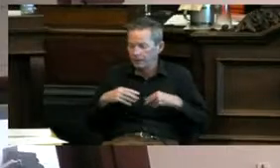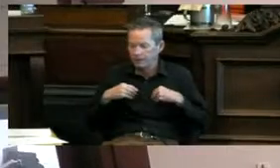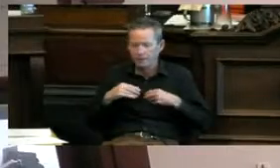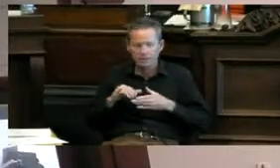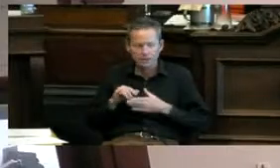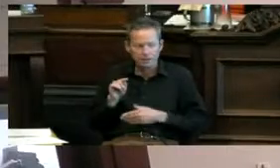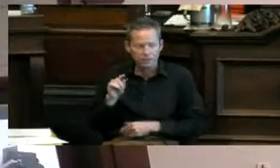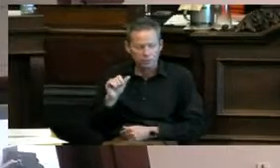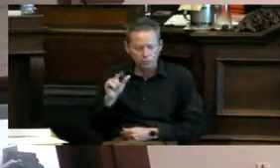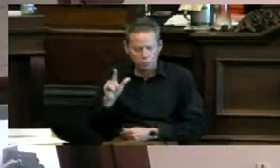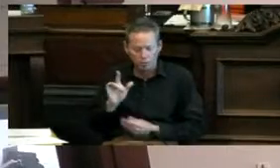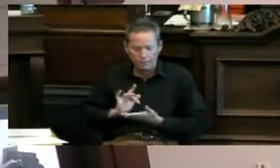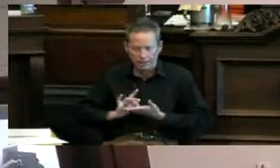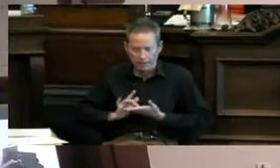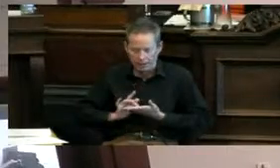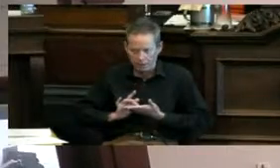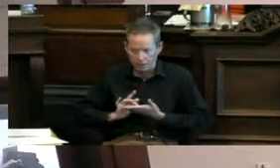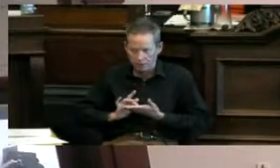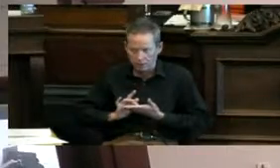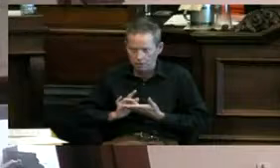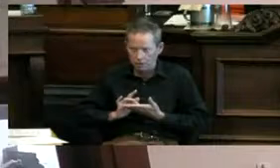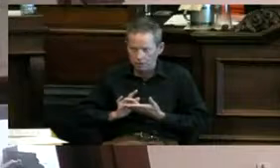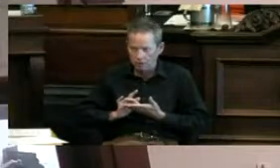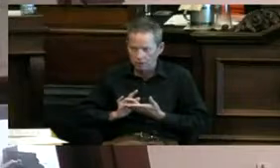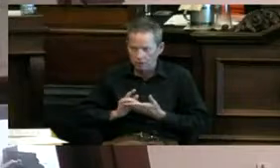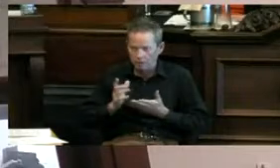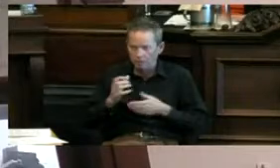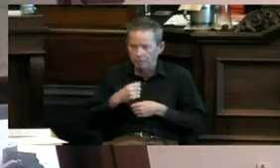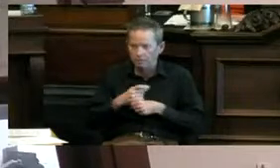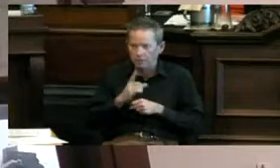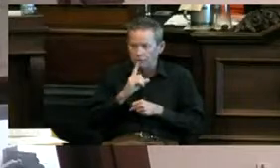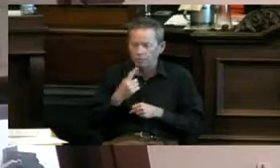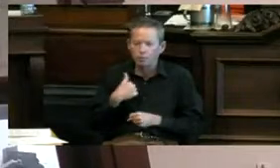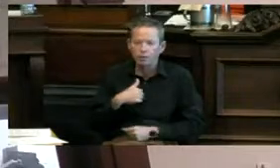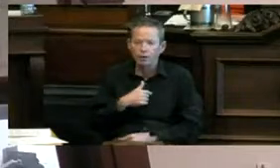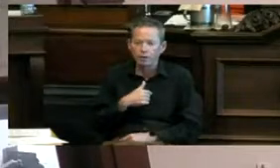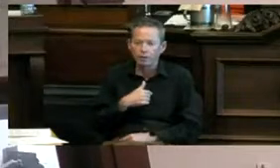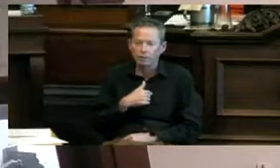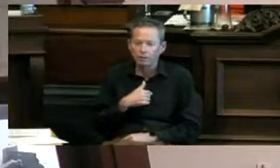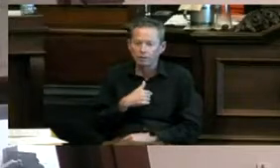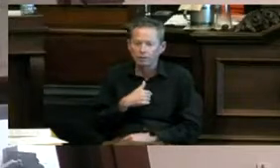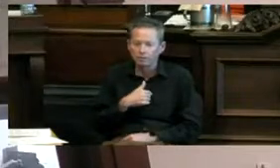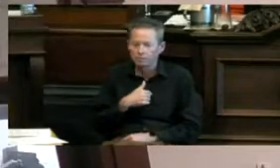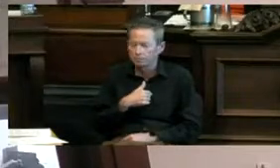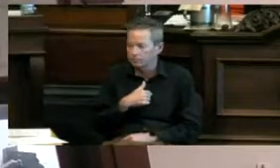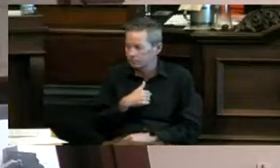this is this isn't our job, but you know, the acceptance of this